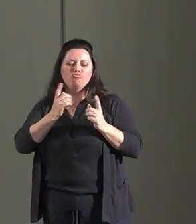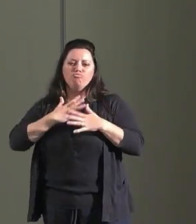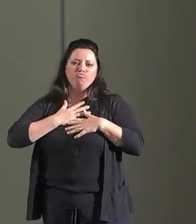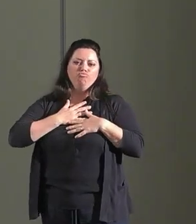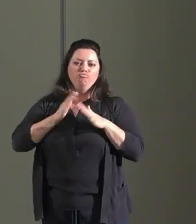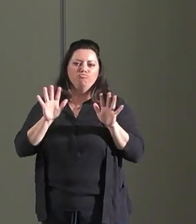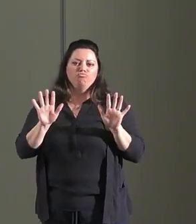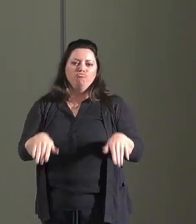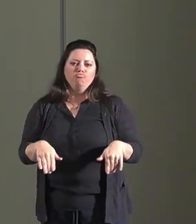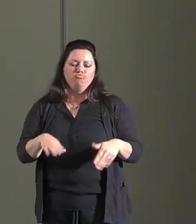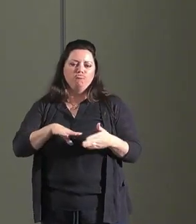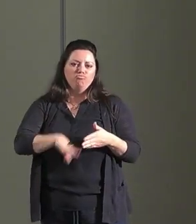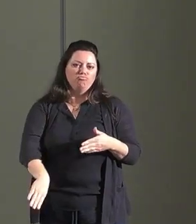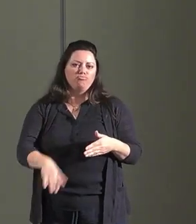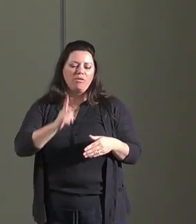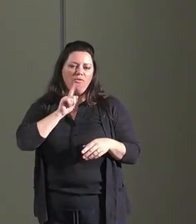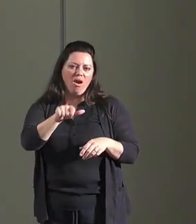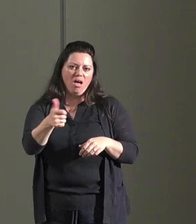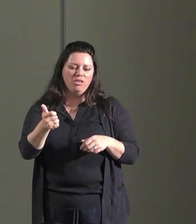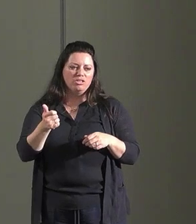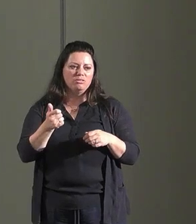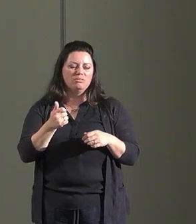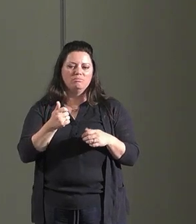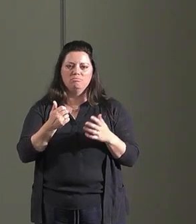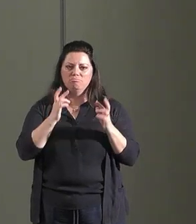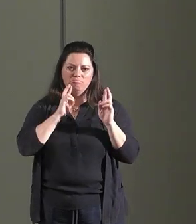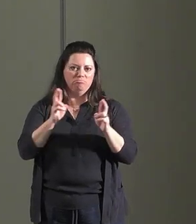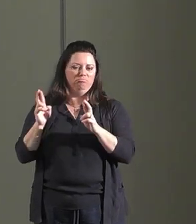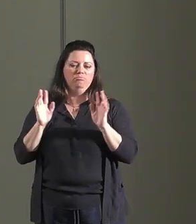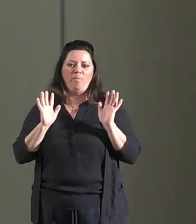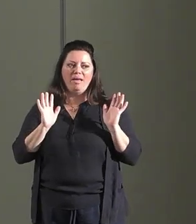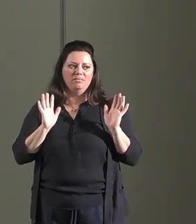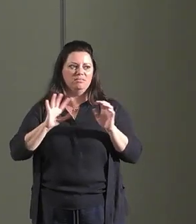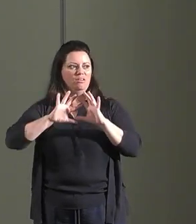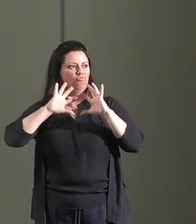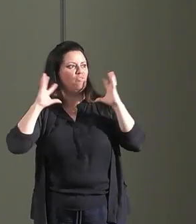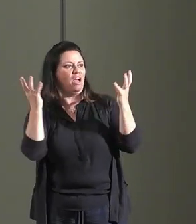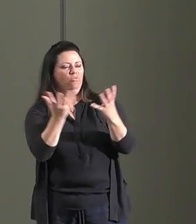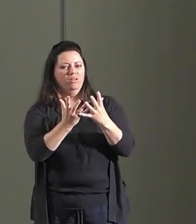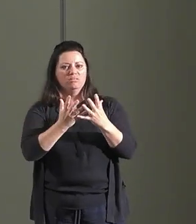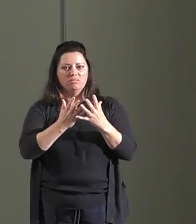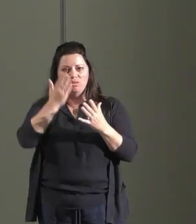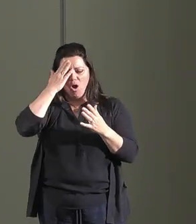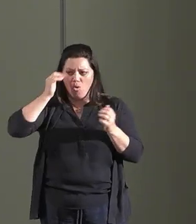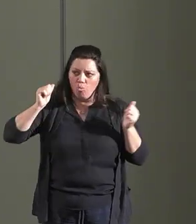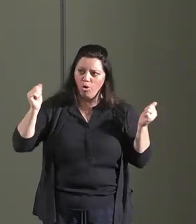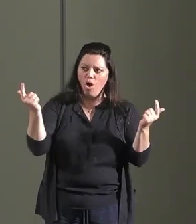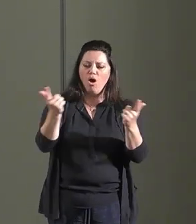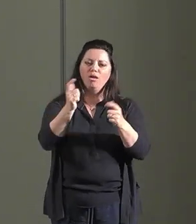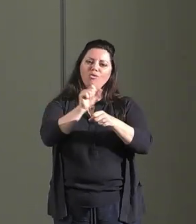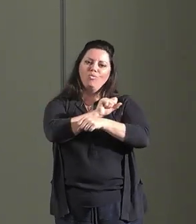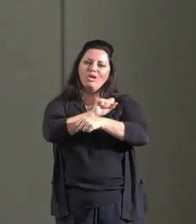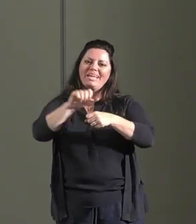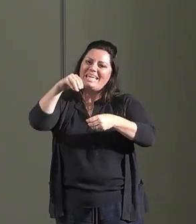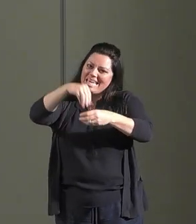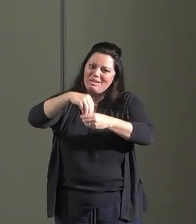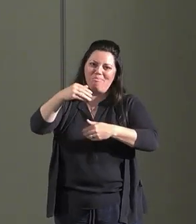Grace and respect with the entire world around us and know we're all a work in-progress and slowly